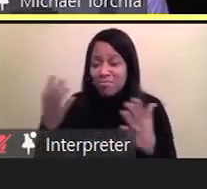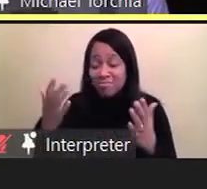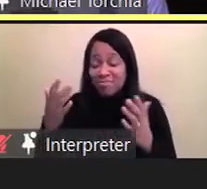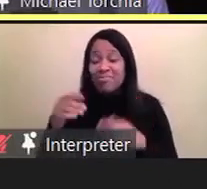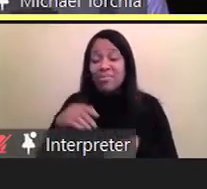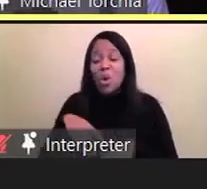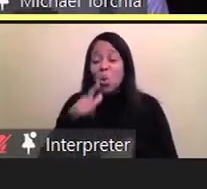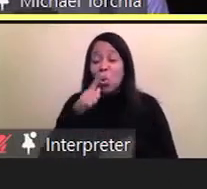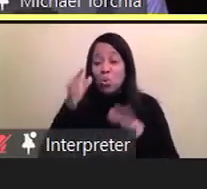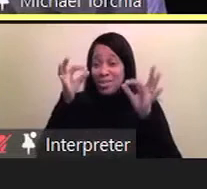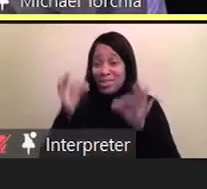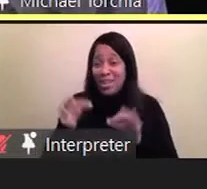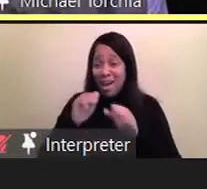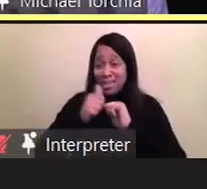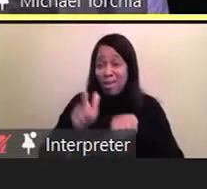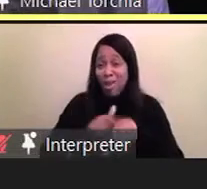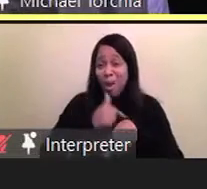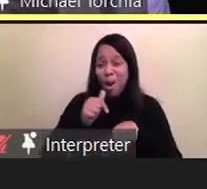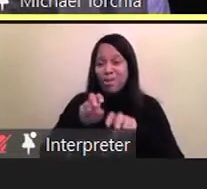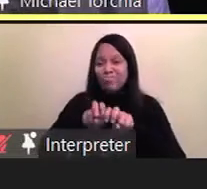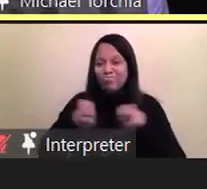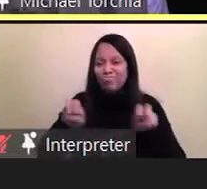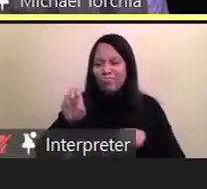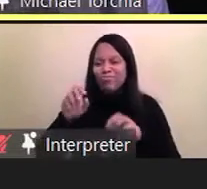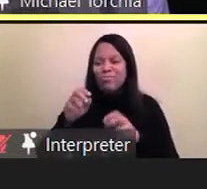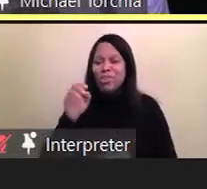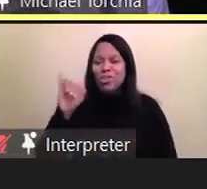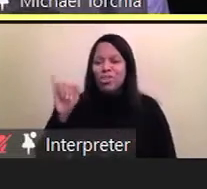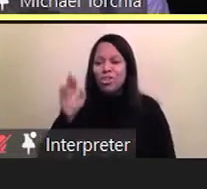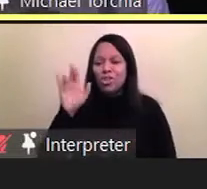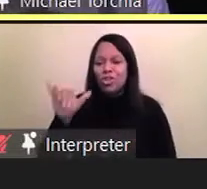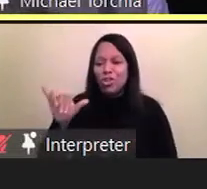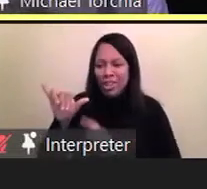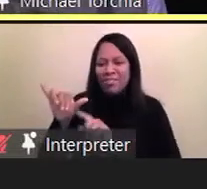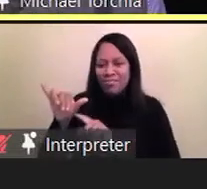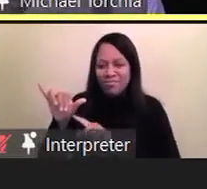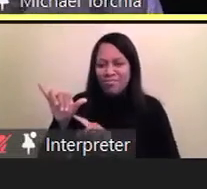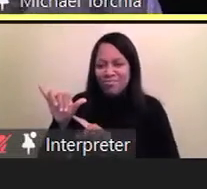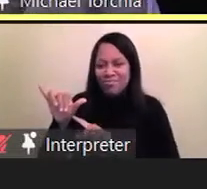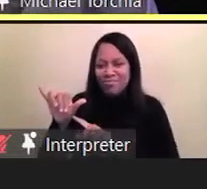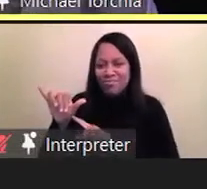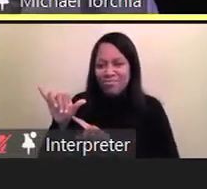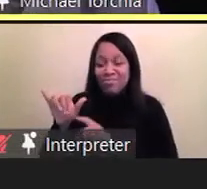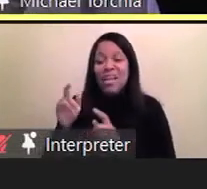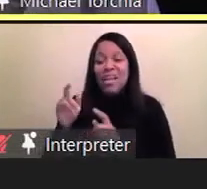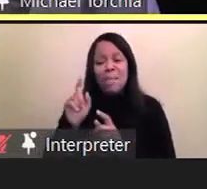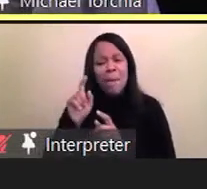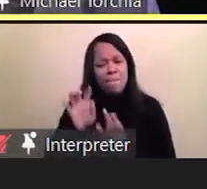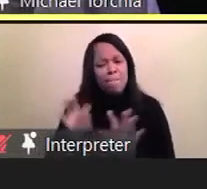They will decide how long it goes in front pay. Now, it has to be reasonable. But there have been situations where